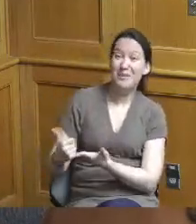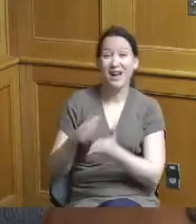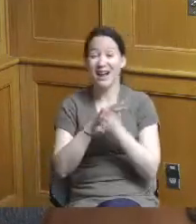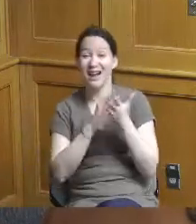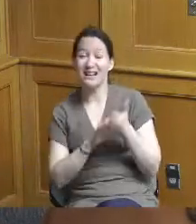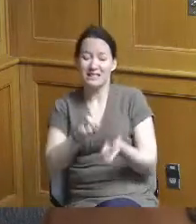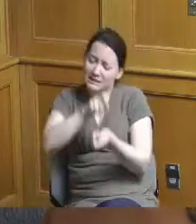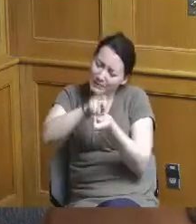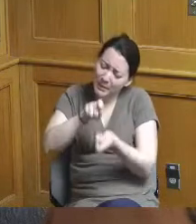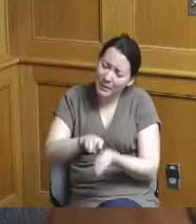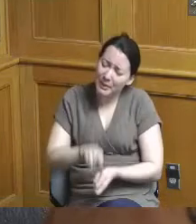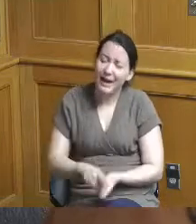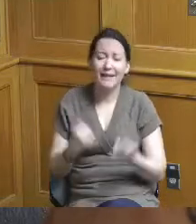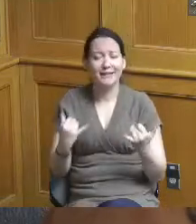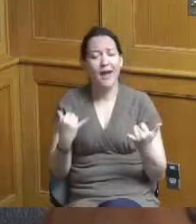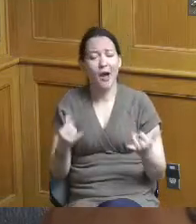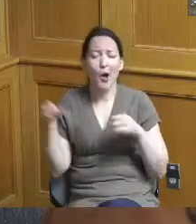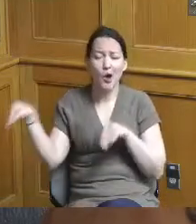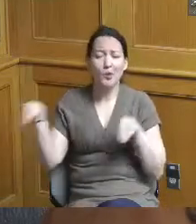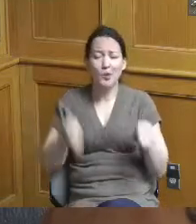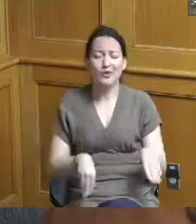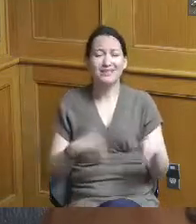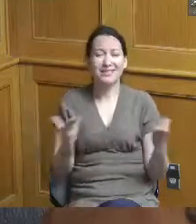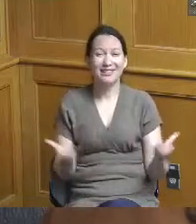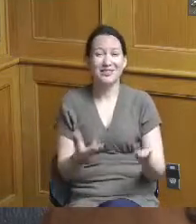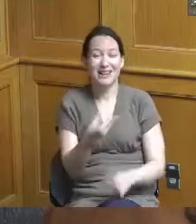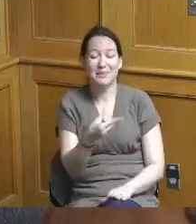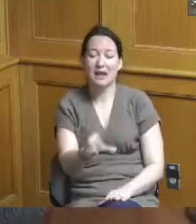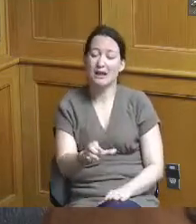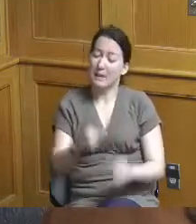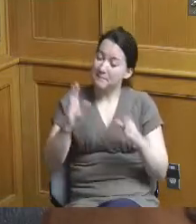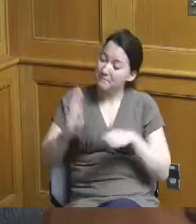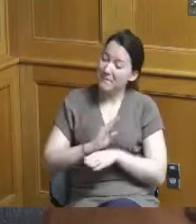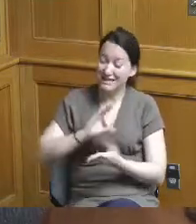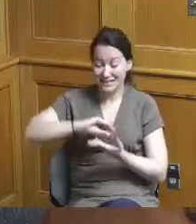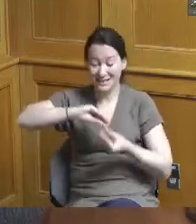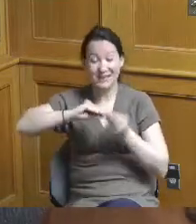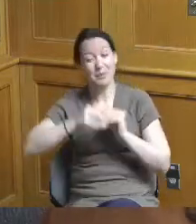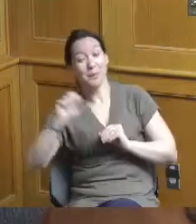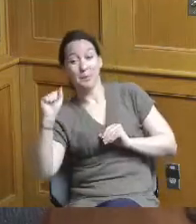this many businesses now have moved into Hamilton County and this many businesses are doing great